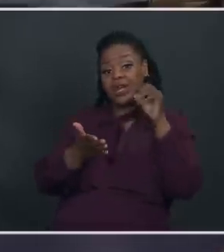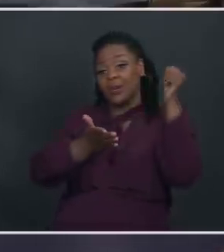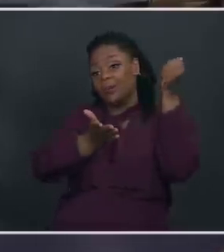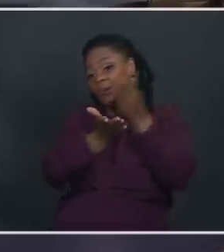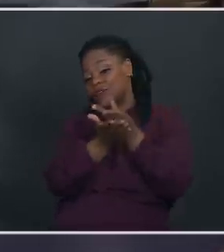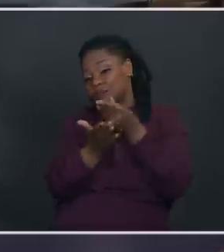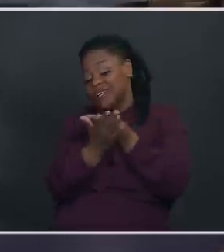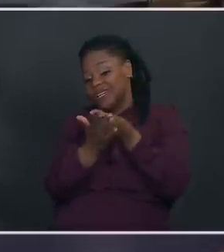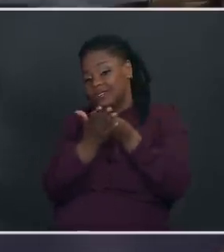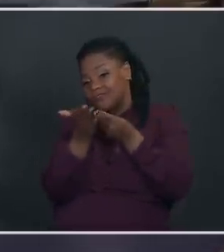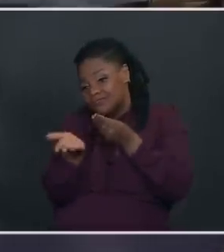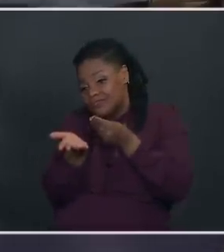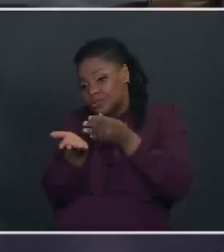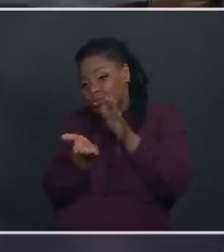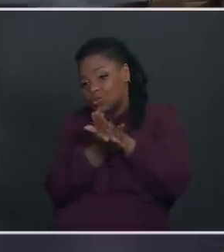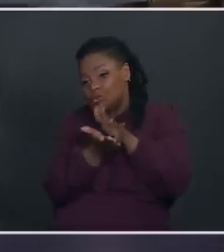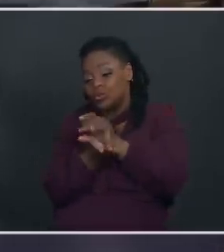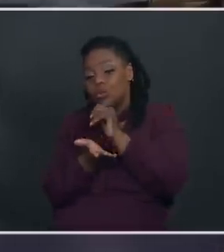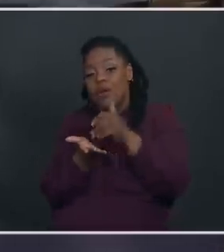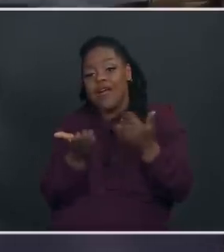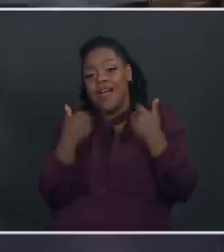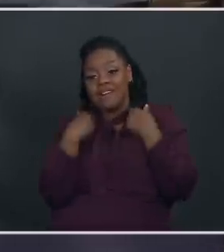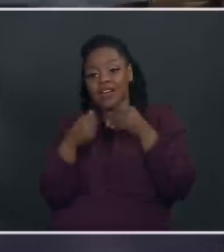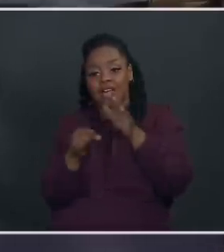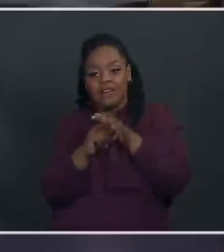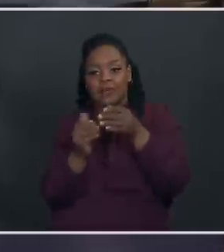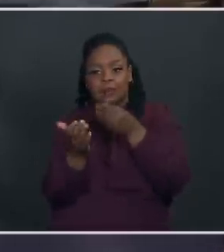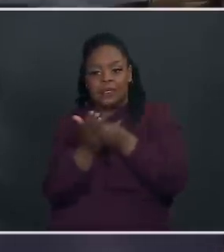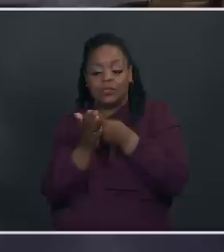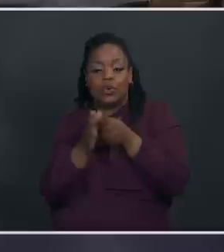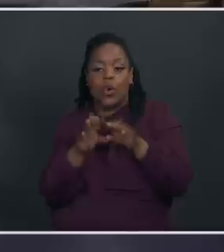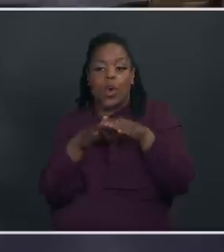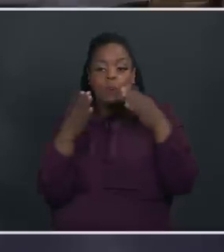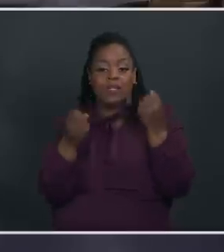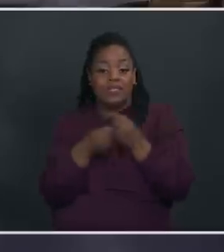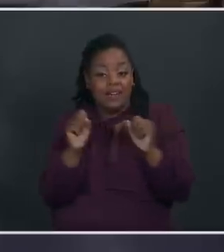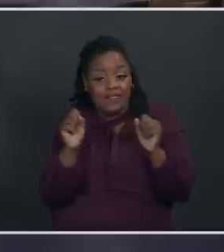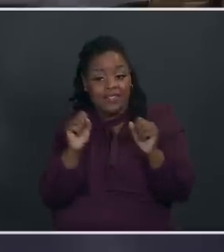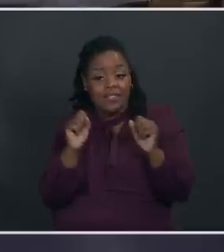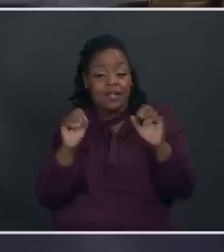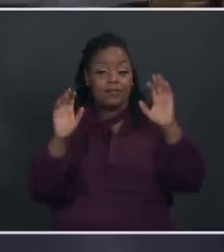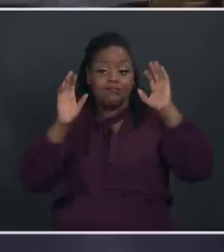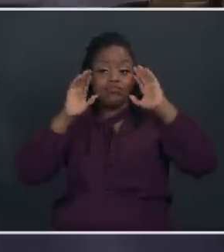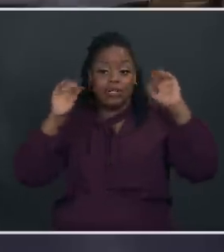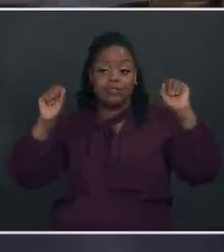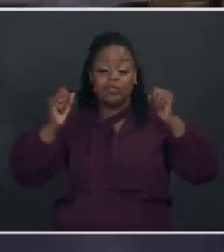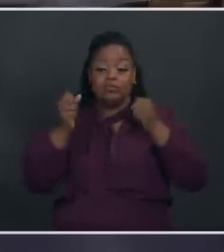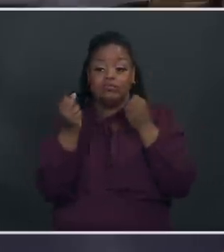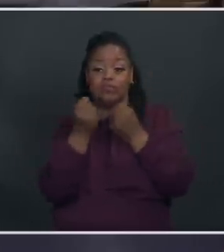what they need to pay for things to open safely, would the President support teachers staying at home and support virtual